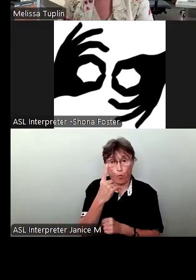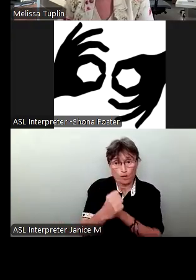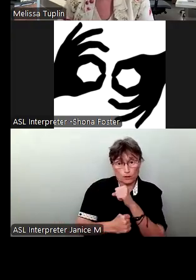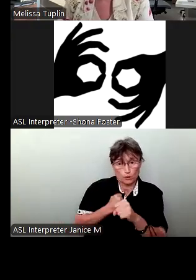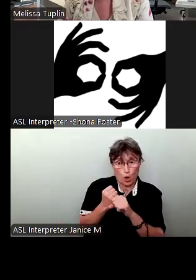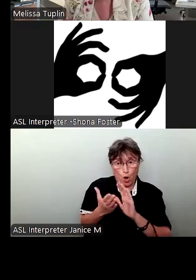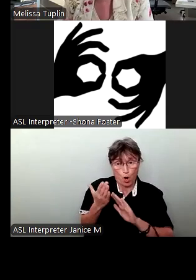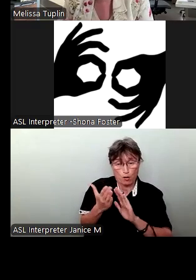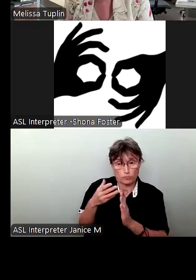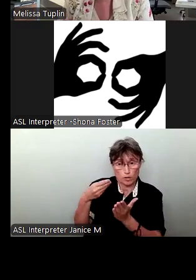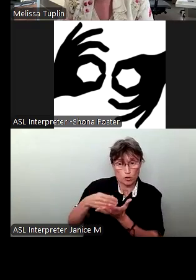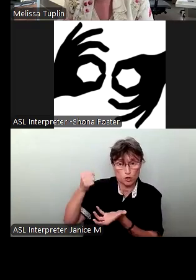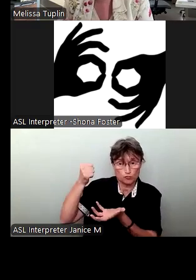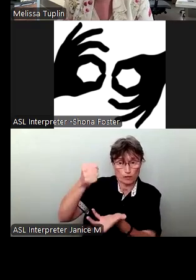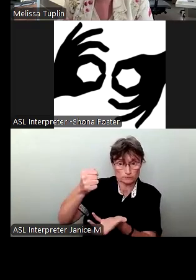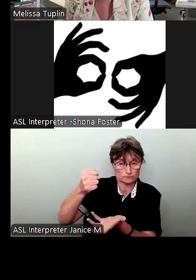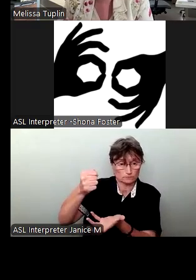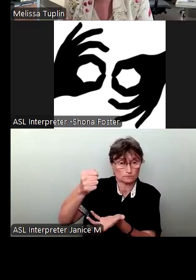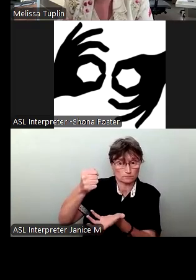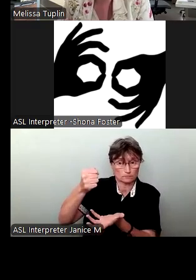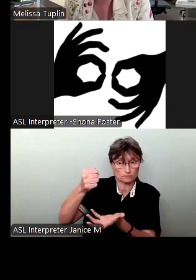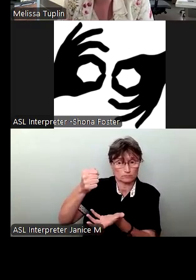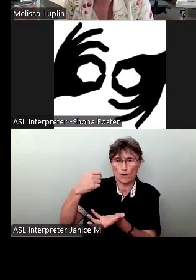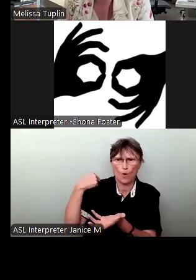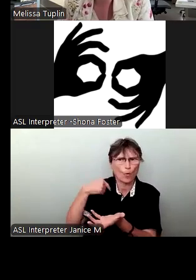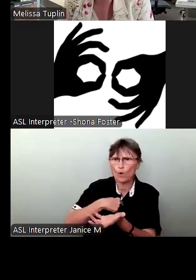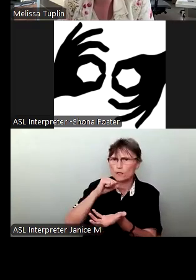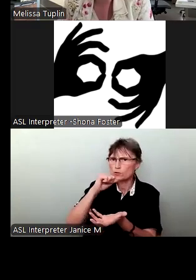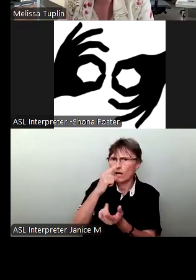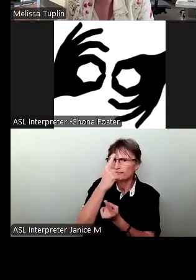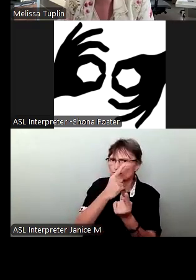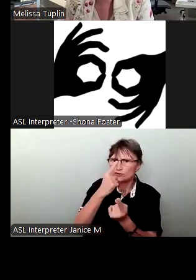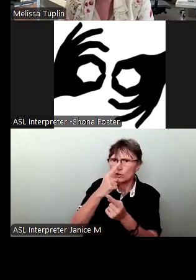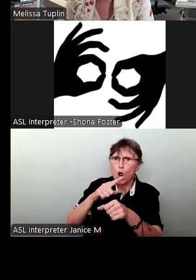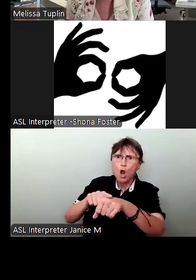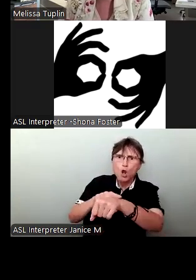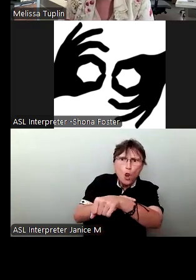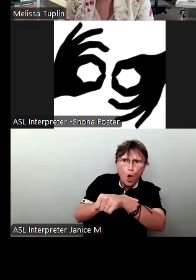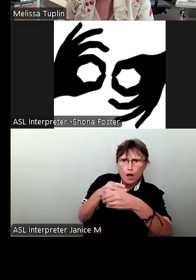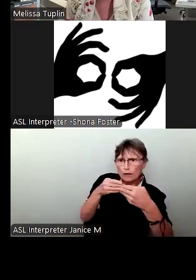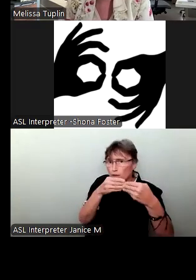we're not necessarily looking at long-term financial risk, so I would really encourage